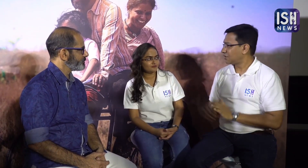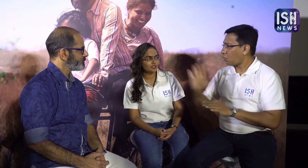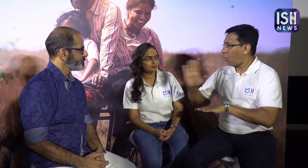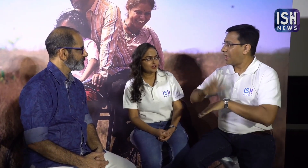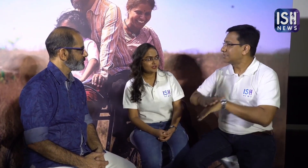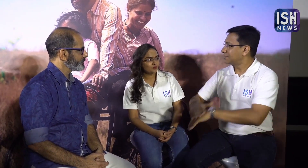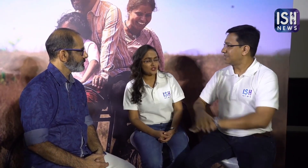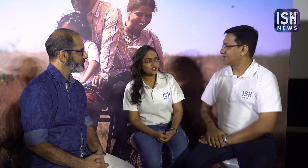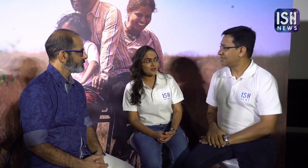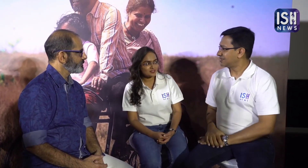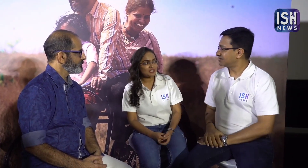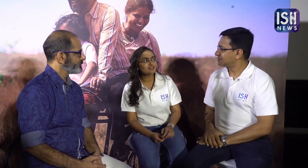Tell us your experience.